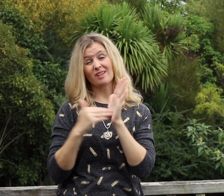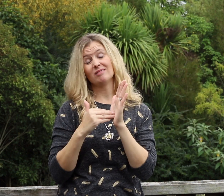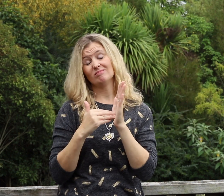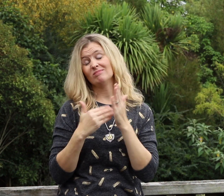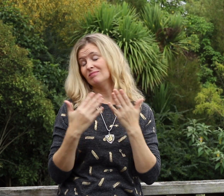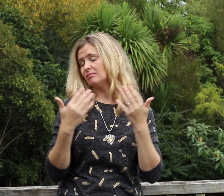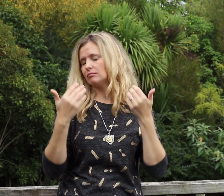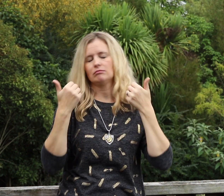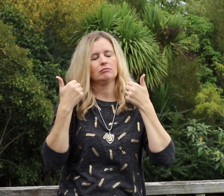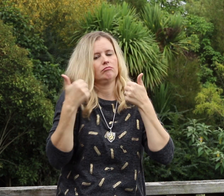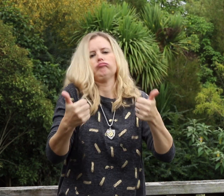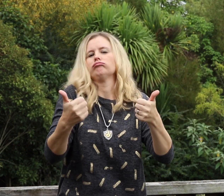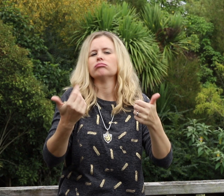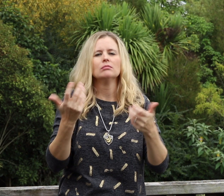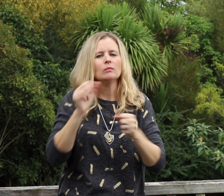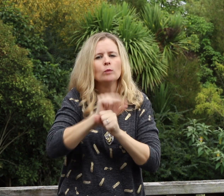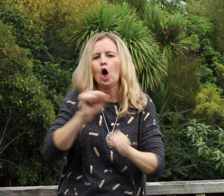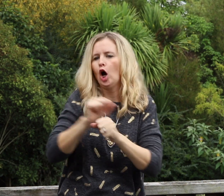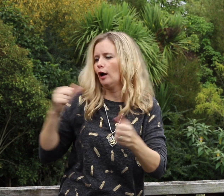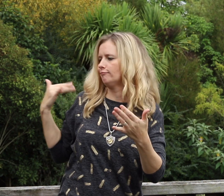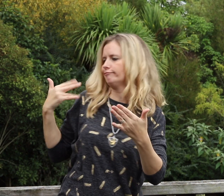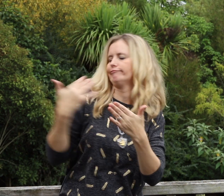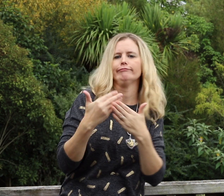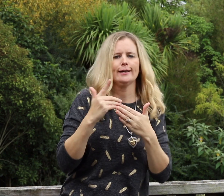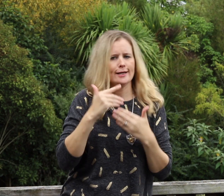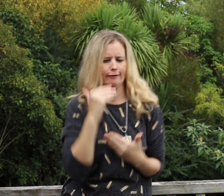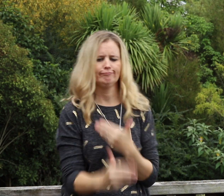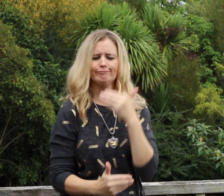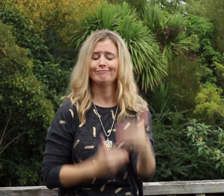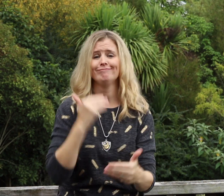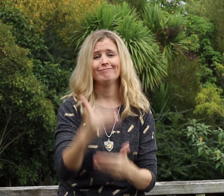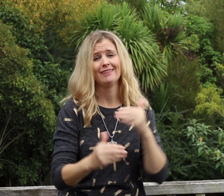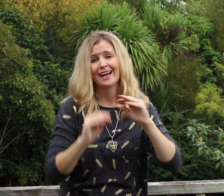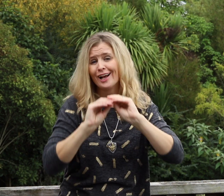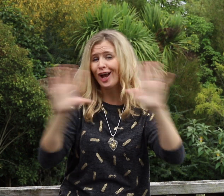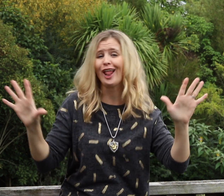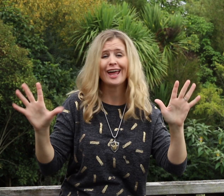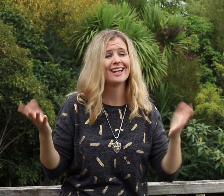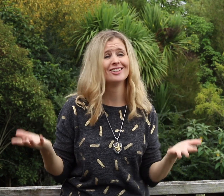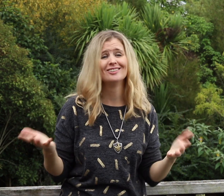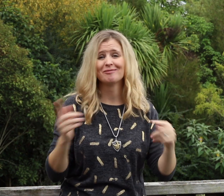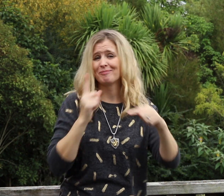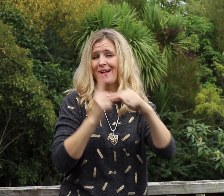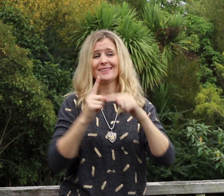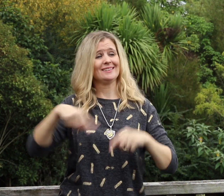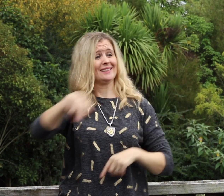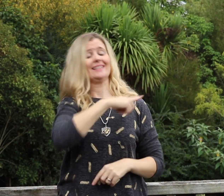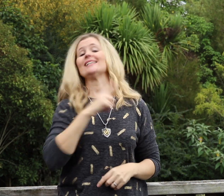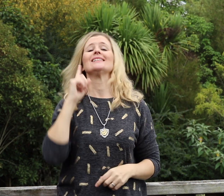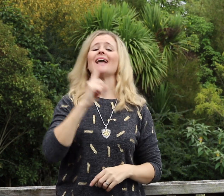very contented knowing that, Ardern along with the interpreters,